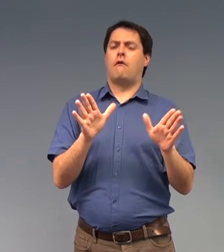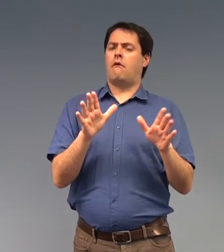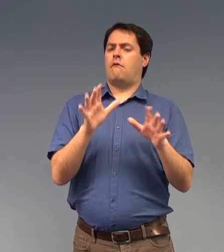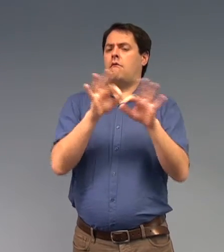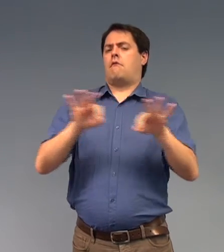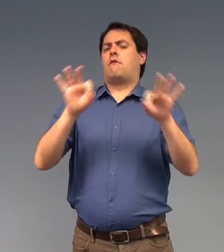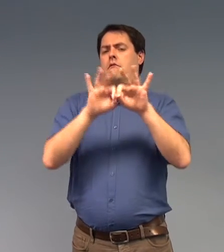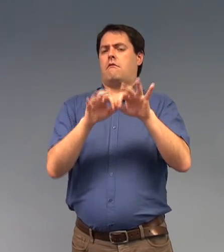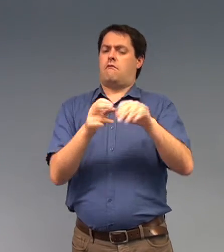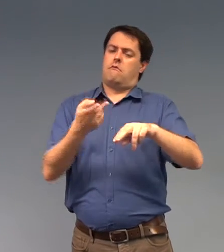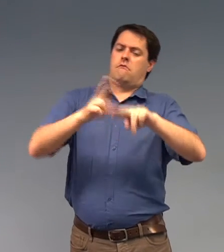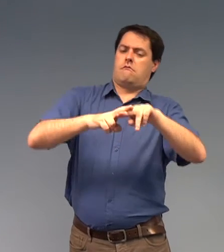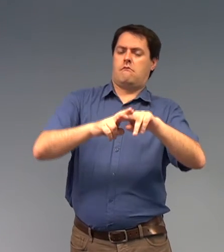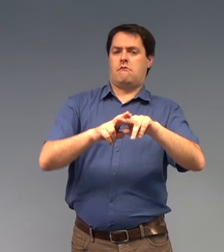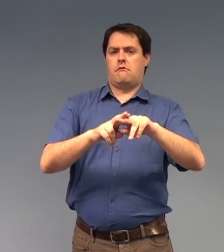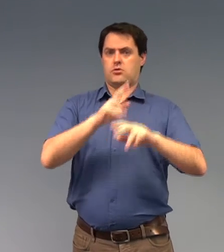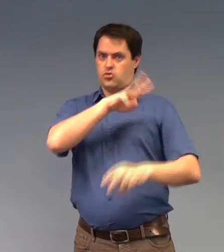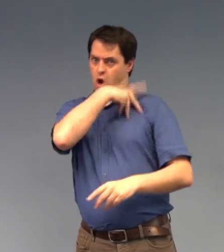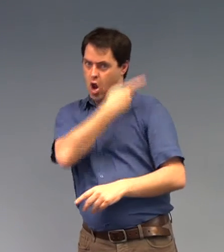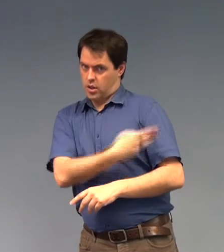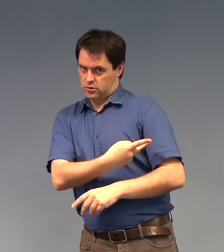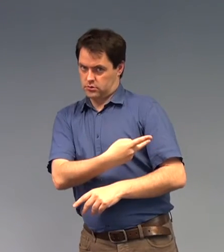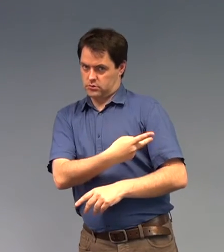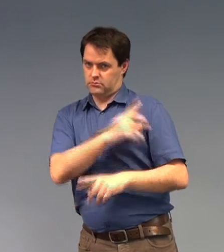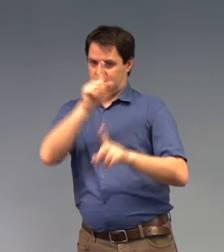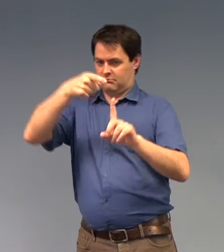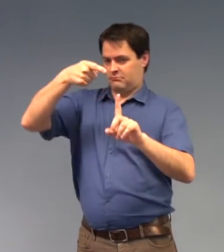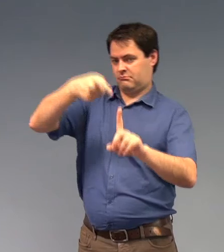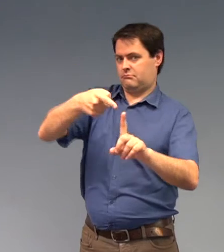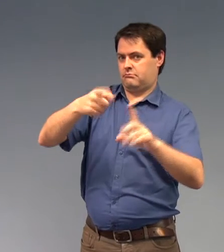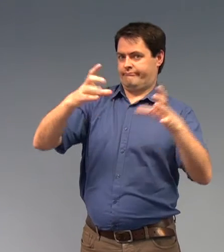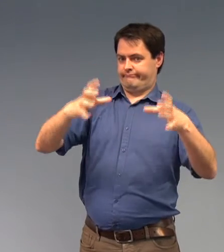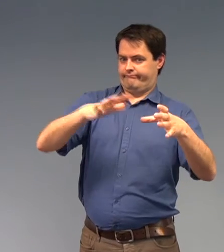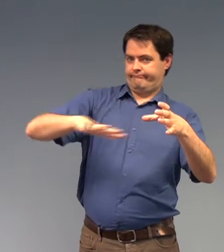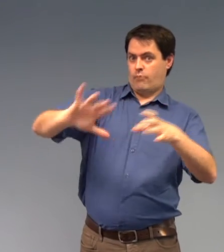And so it may have been that they were thinking that because it was generally across the UK,